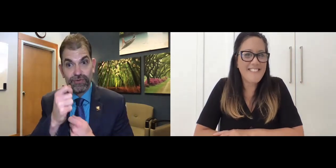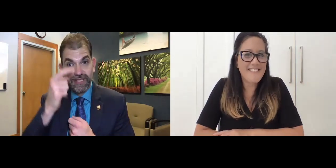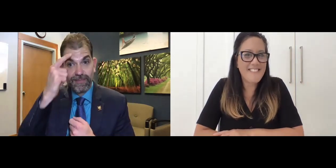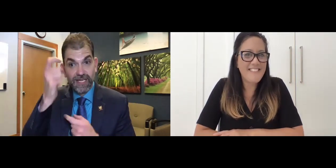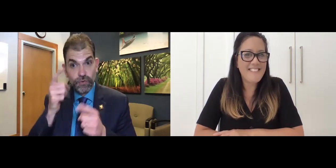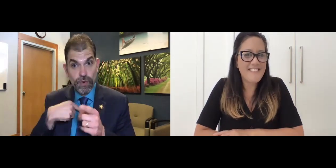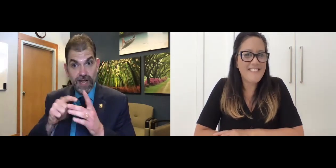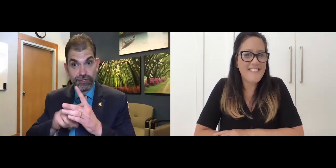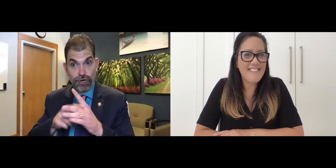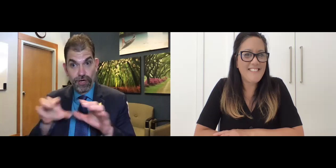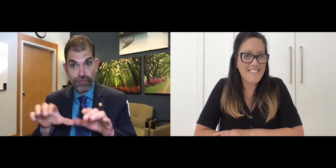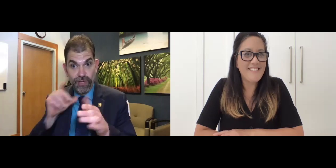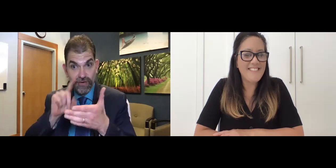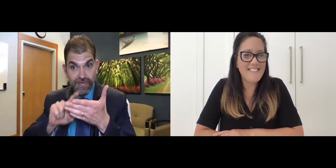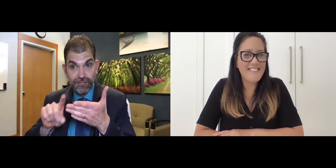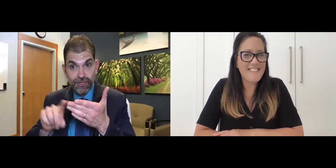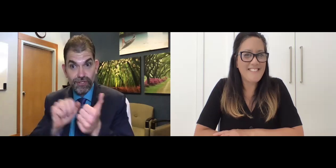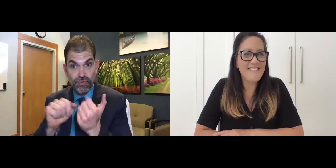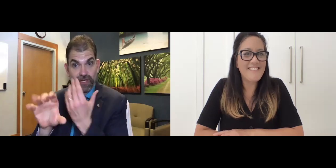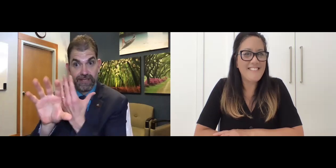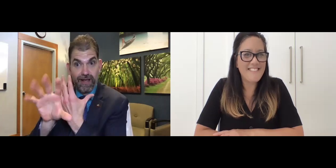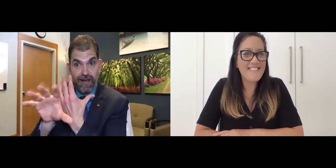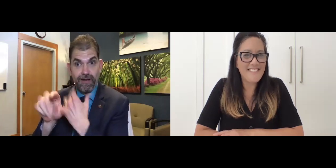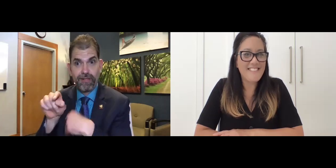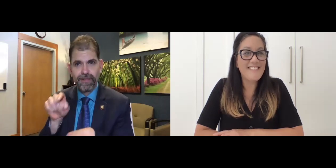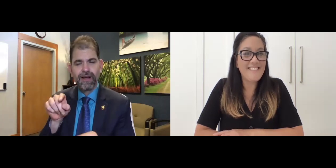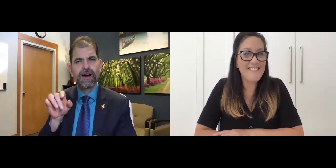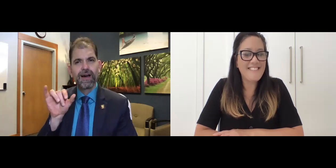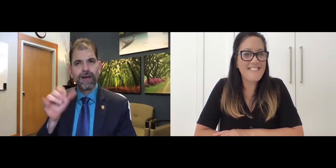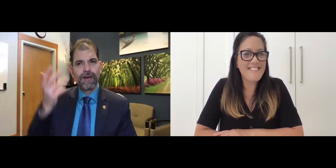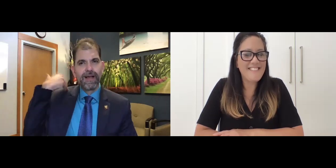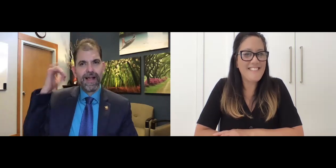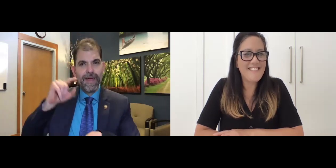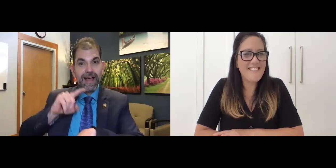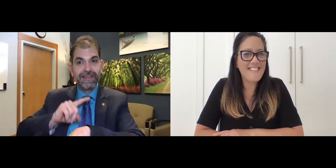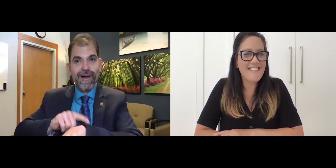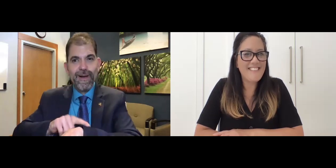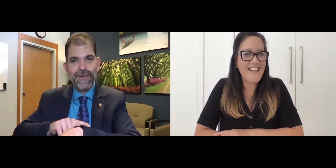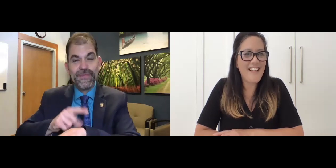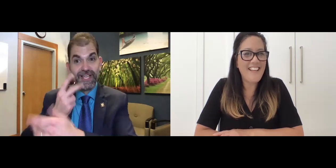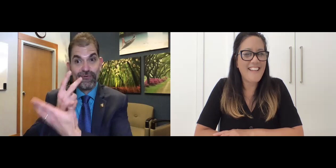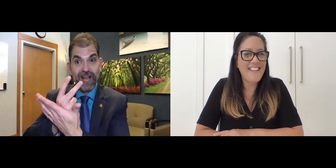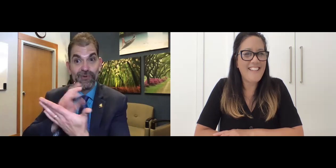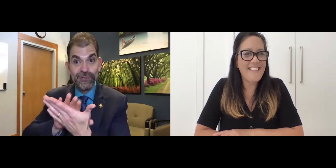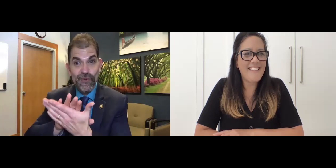Yes, so it's very interesting because when we started researching it, doing telehealth,